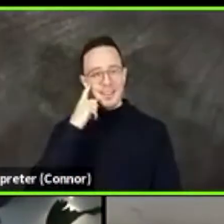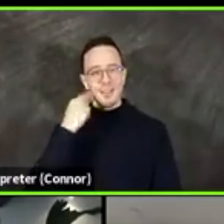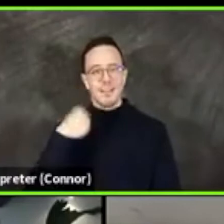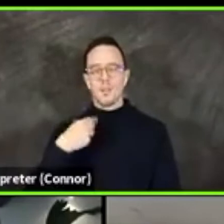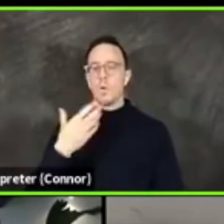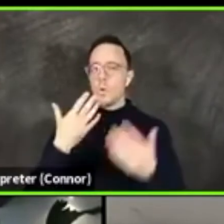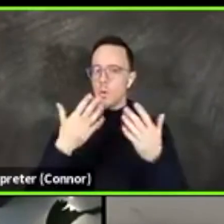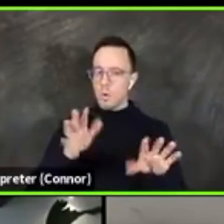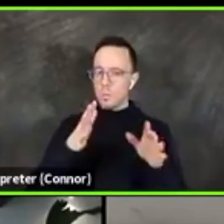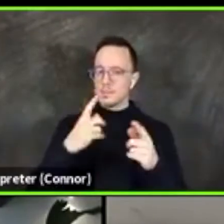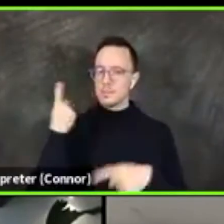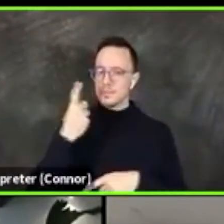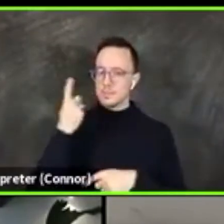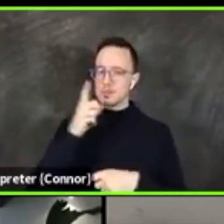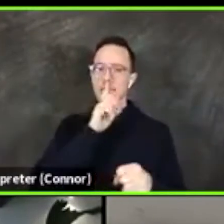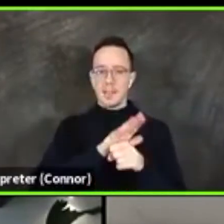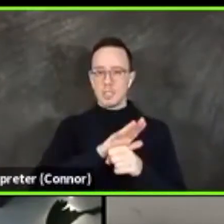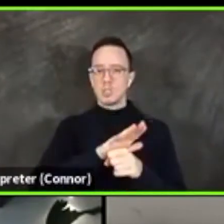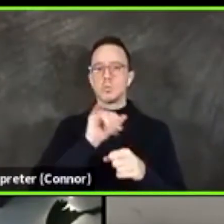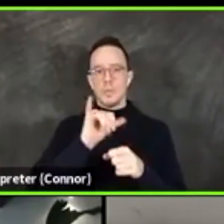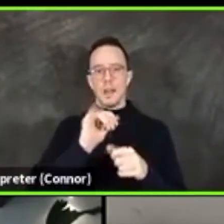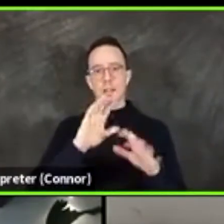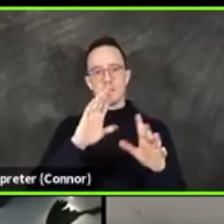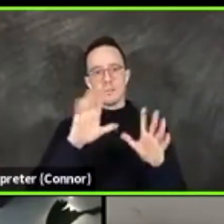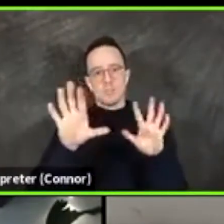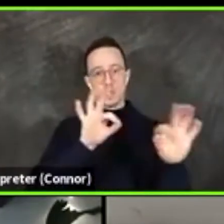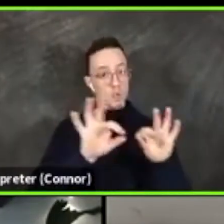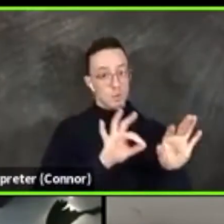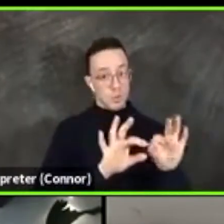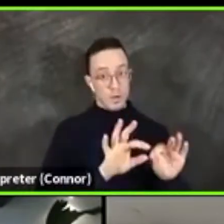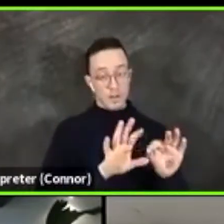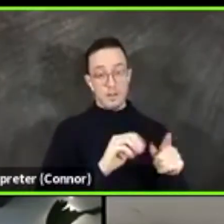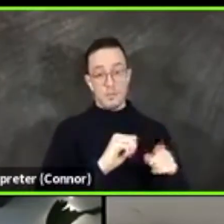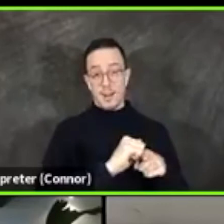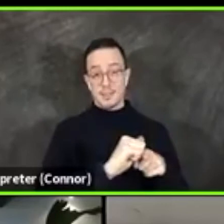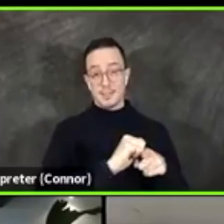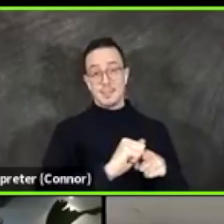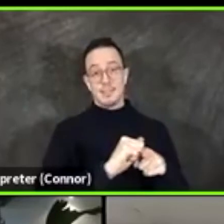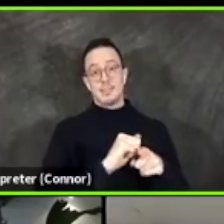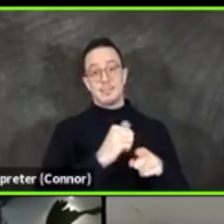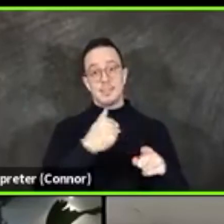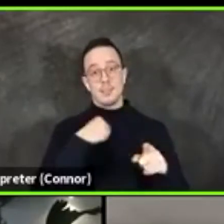TO CURATORIAL PRACTICE, AS -- AN ACT OF SERVICE.